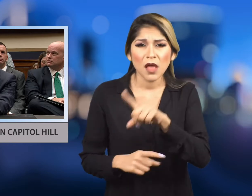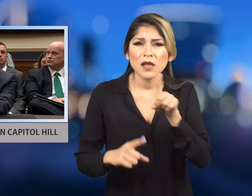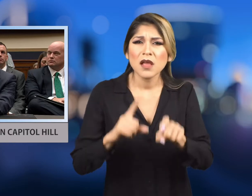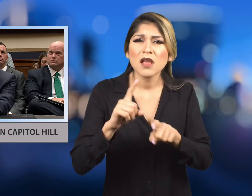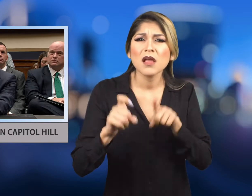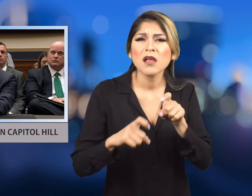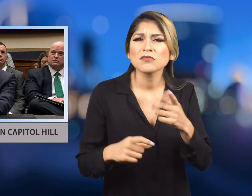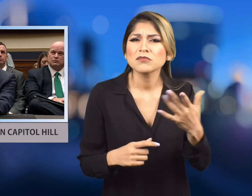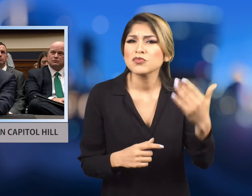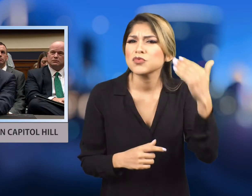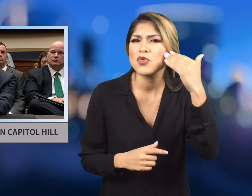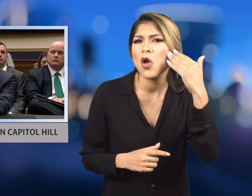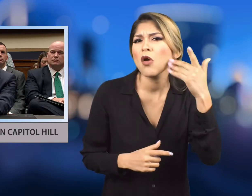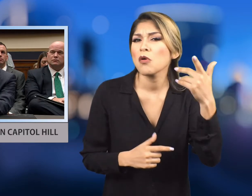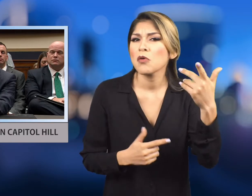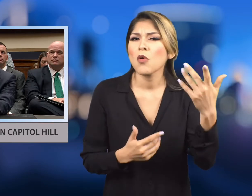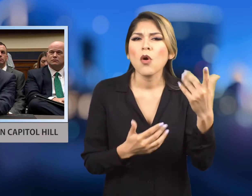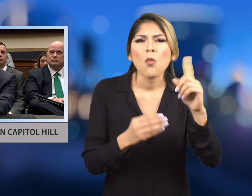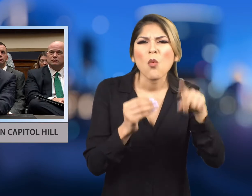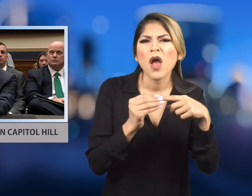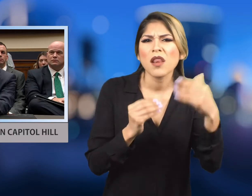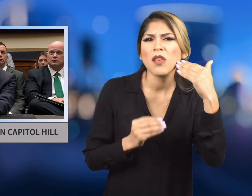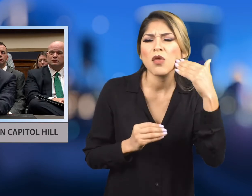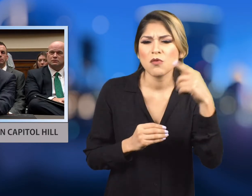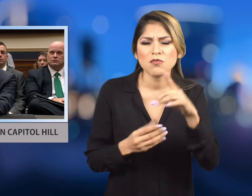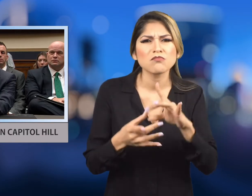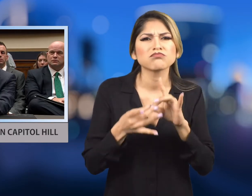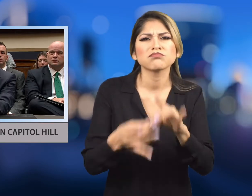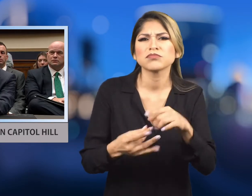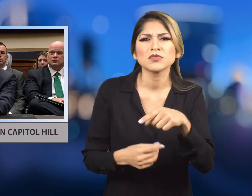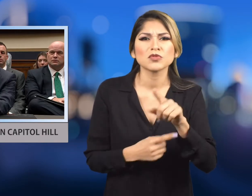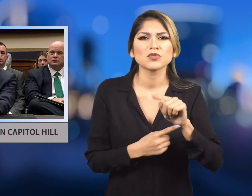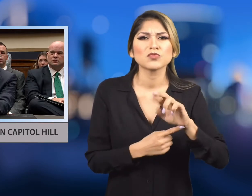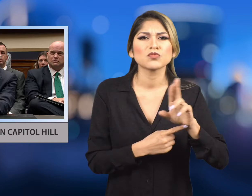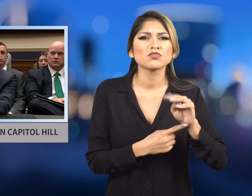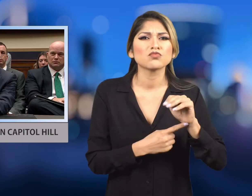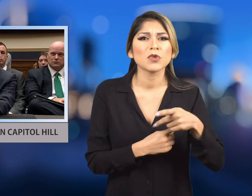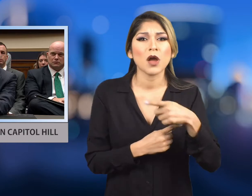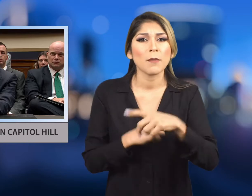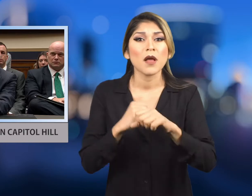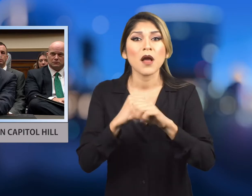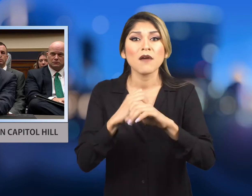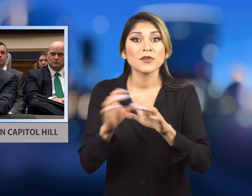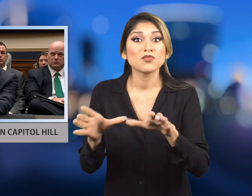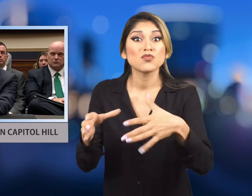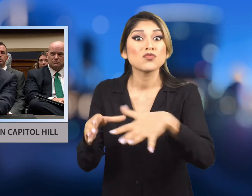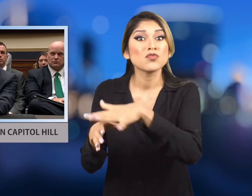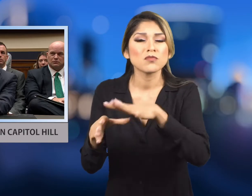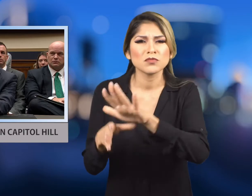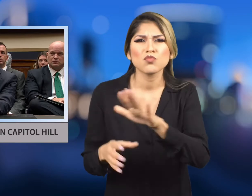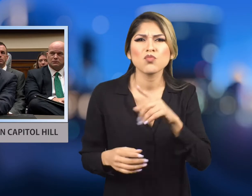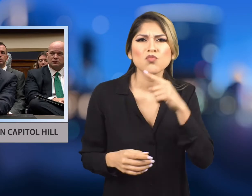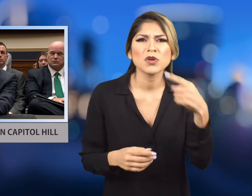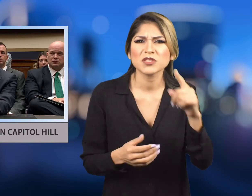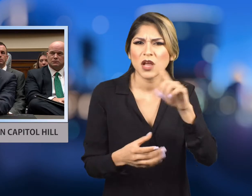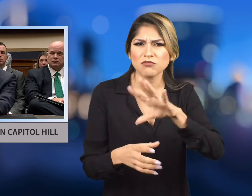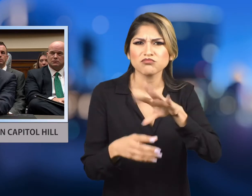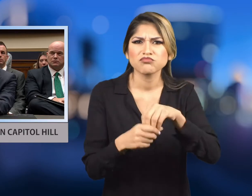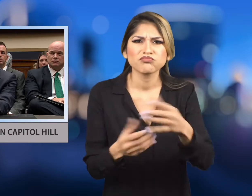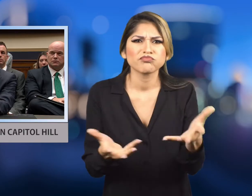oath regarding what he knew and when he knew it about the interactions between the Trump campaign and Russia.